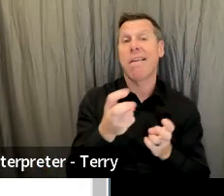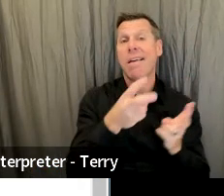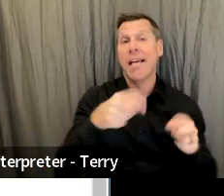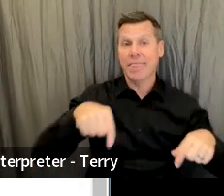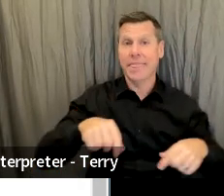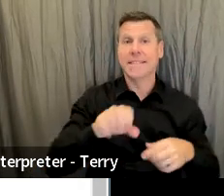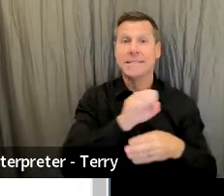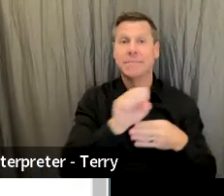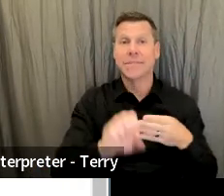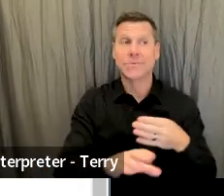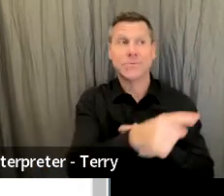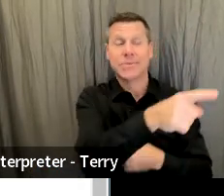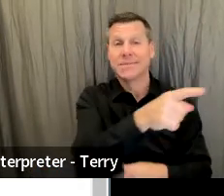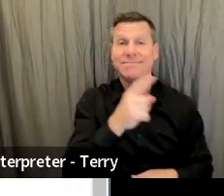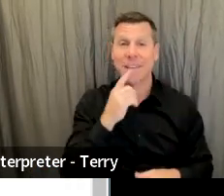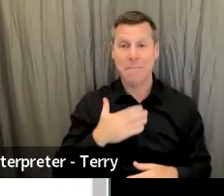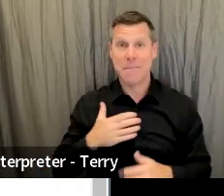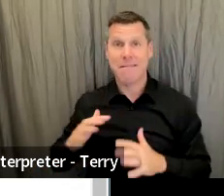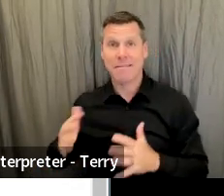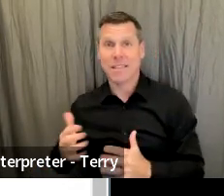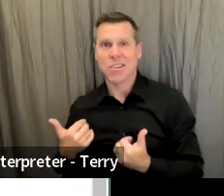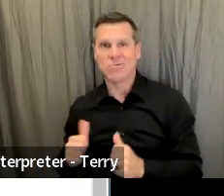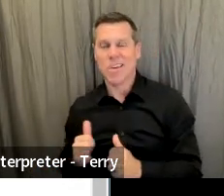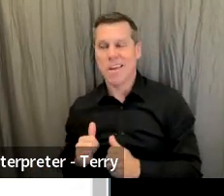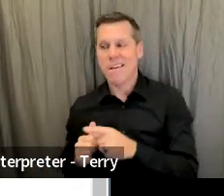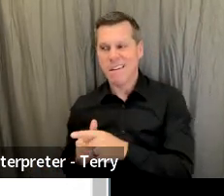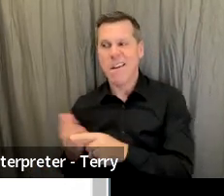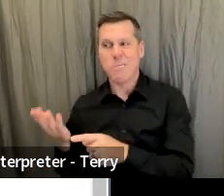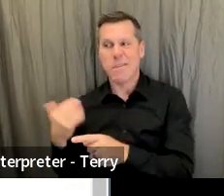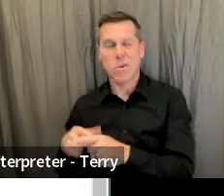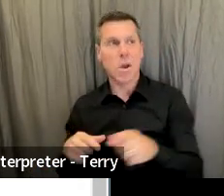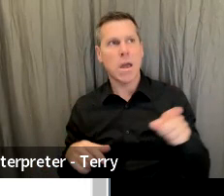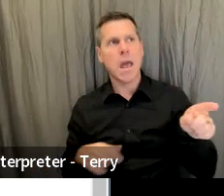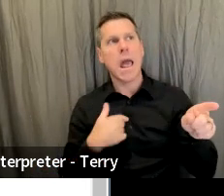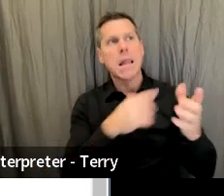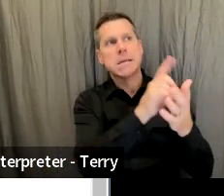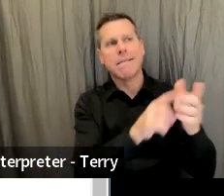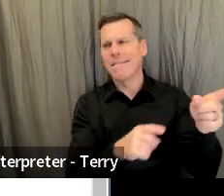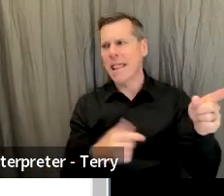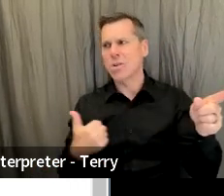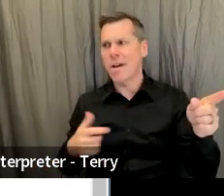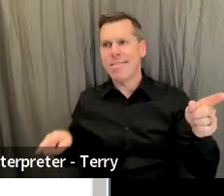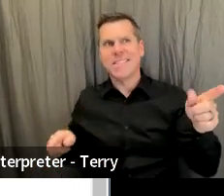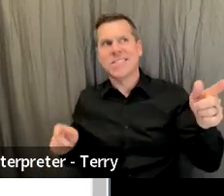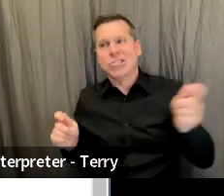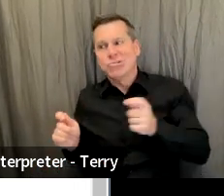went into my classes and changed all of those templates to match this one. So any time I snagged material from the resource page